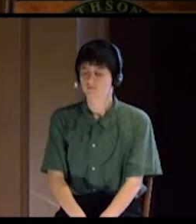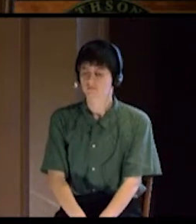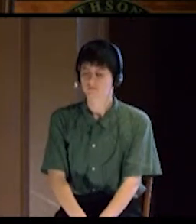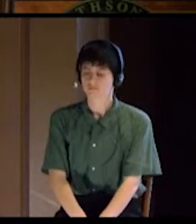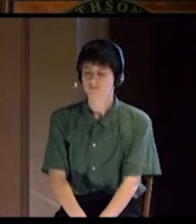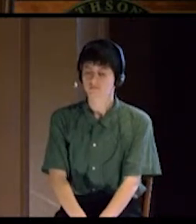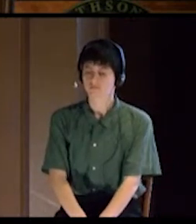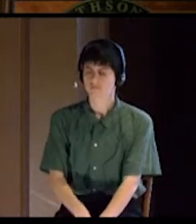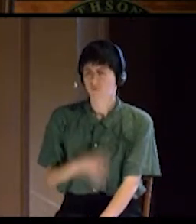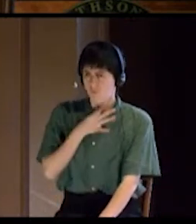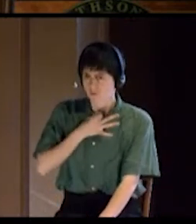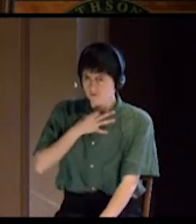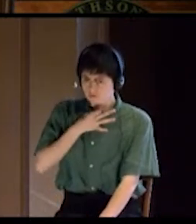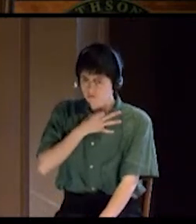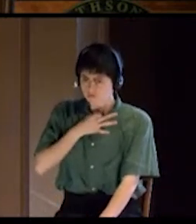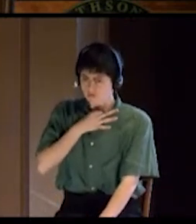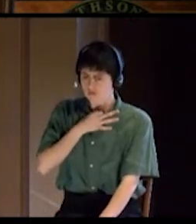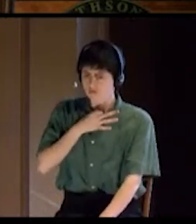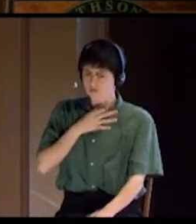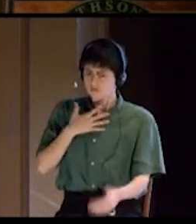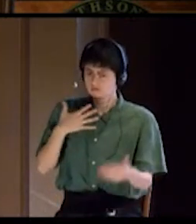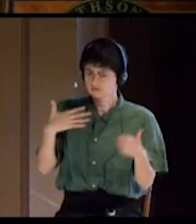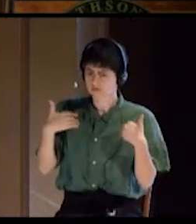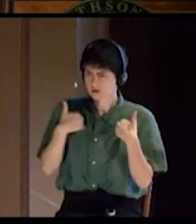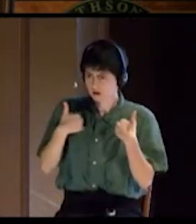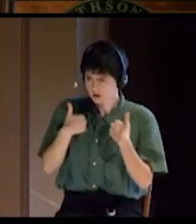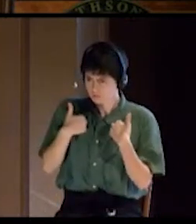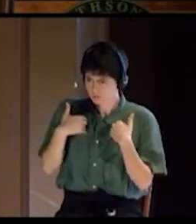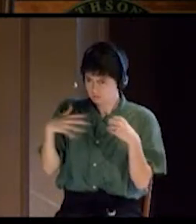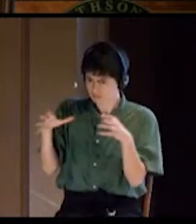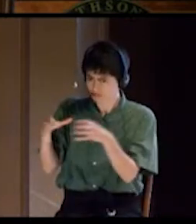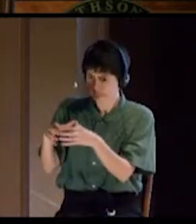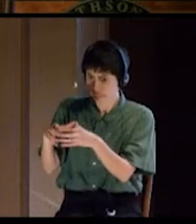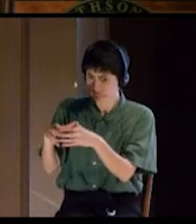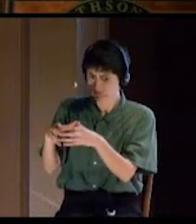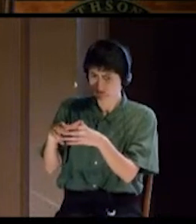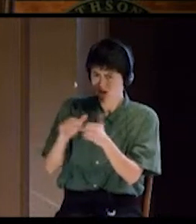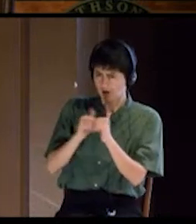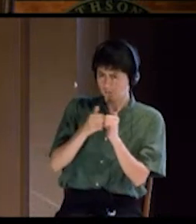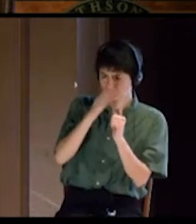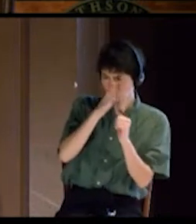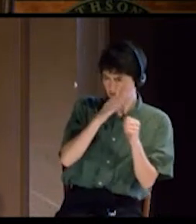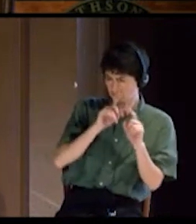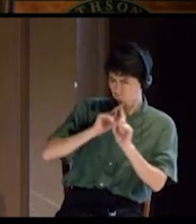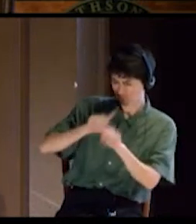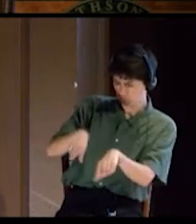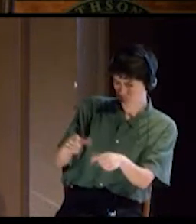what did it do in response to animals? So as an example, the maximum size of marine mammals